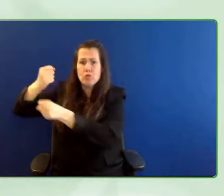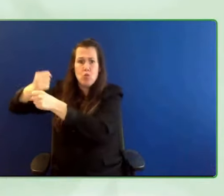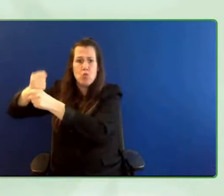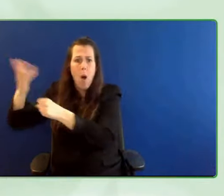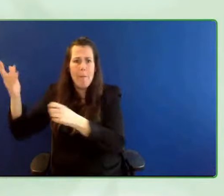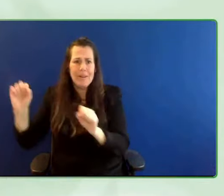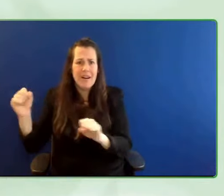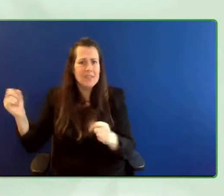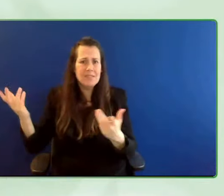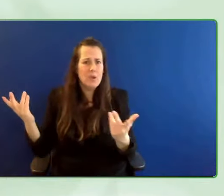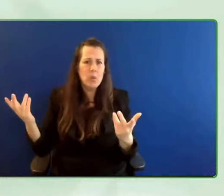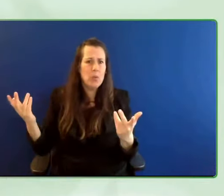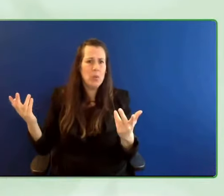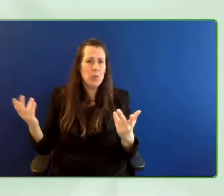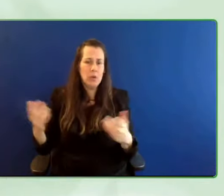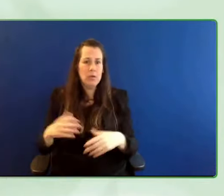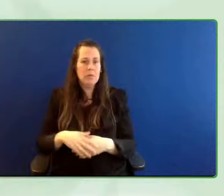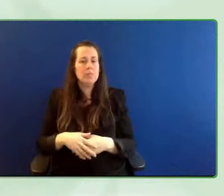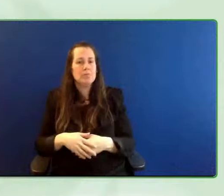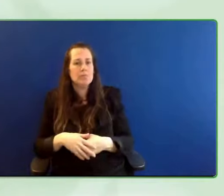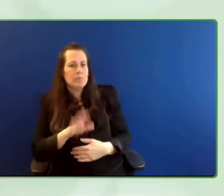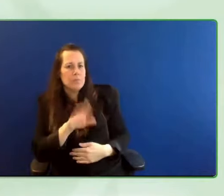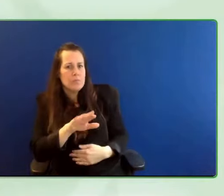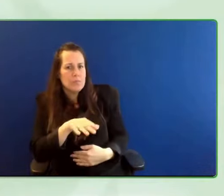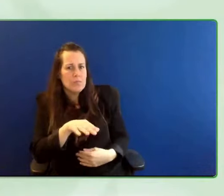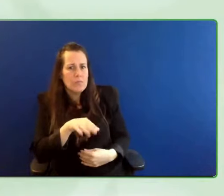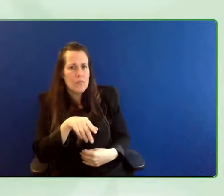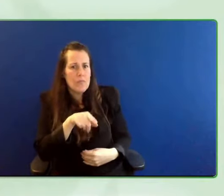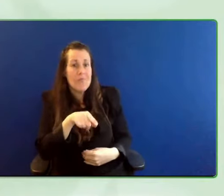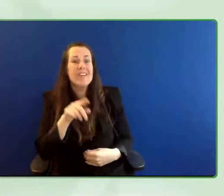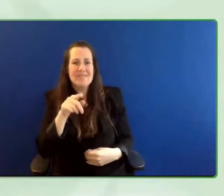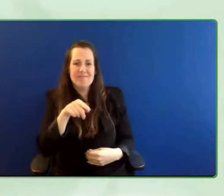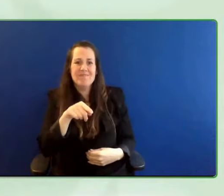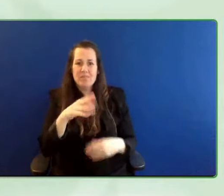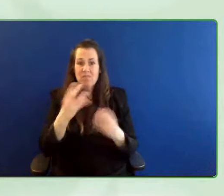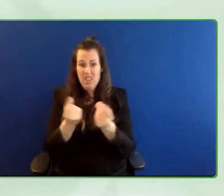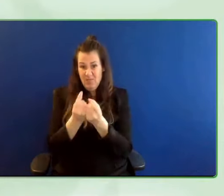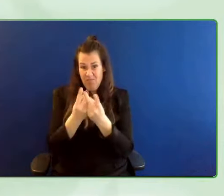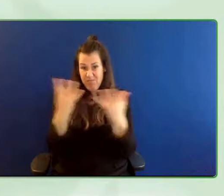Part of that has been, you know, one of the ways you can help the majority of caregivers